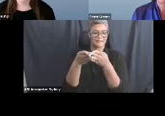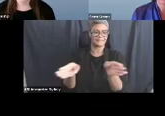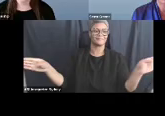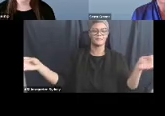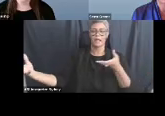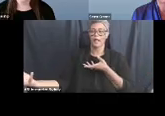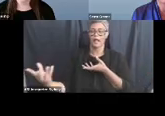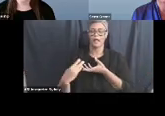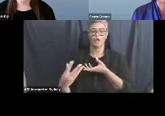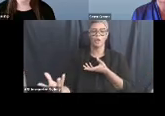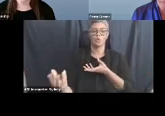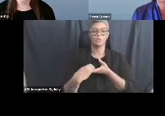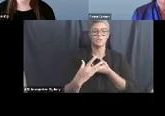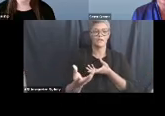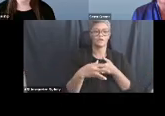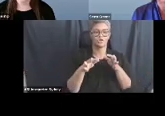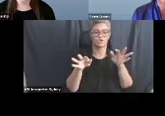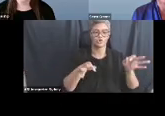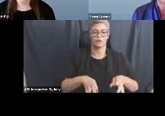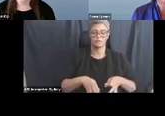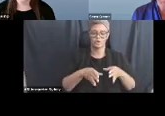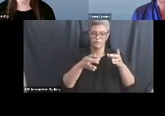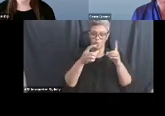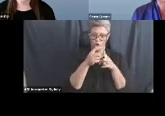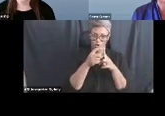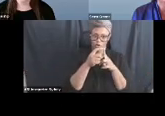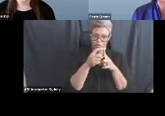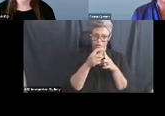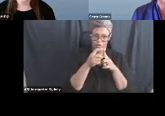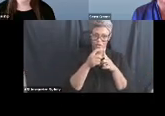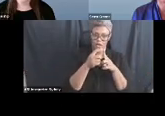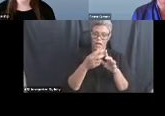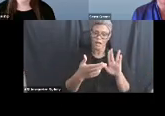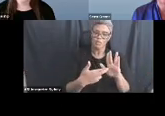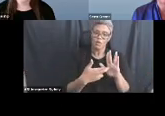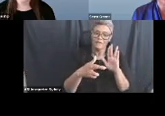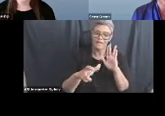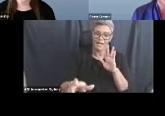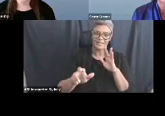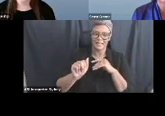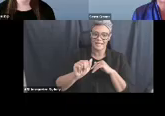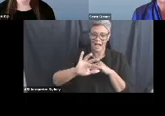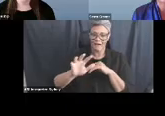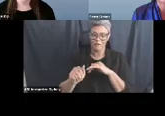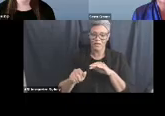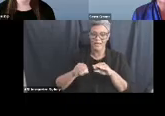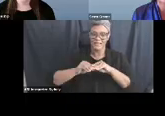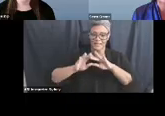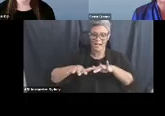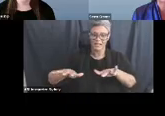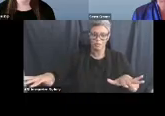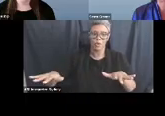richness of the African diaspora. This includes individuals born and raised in the United States